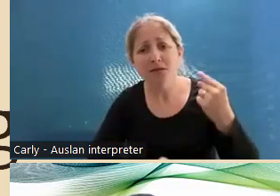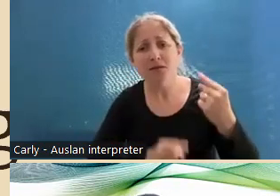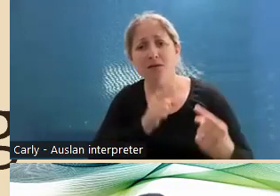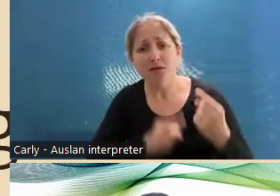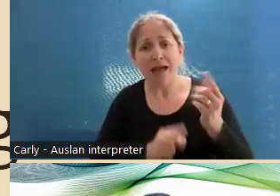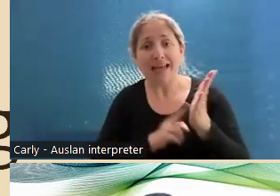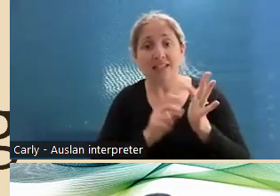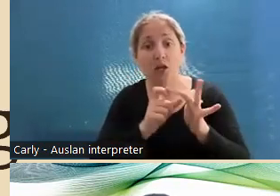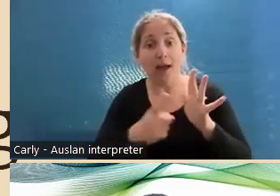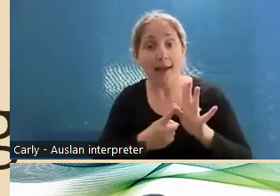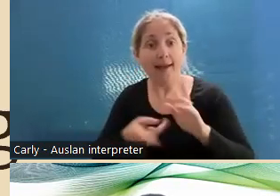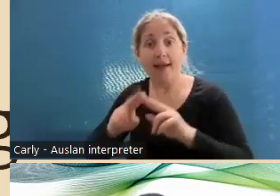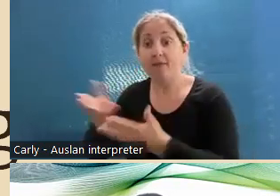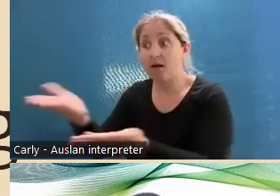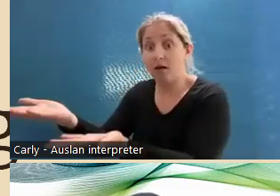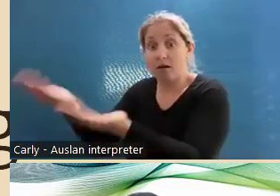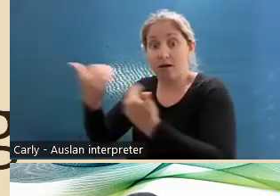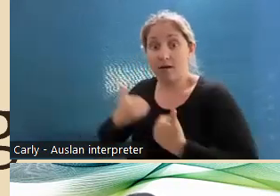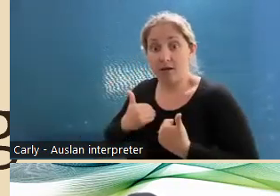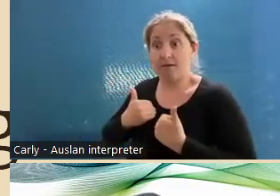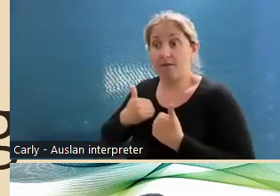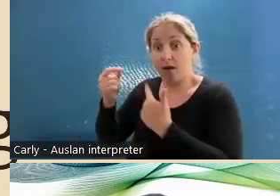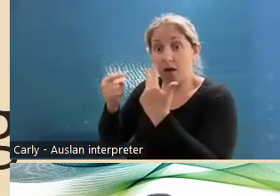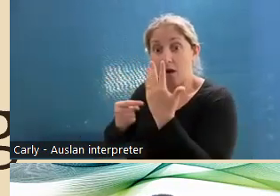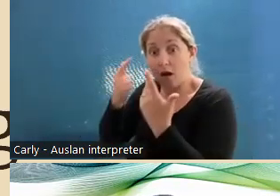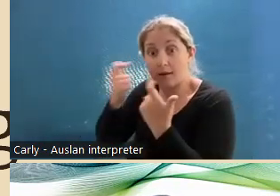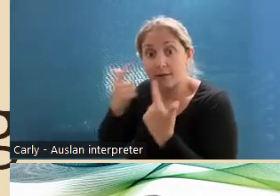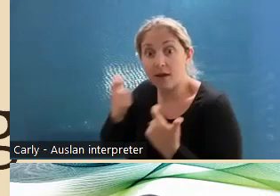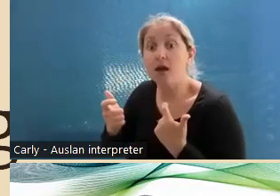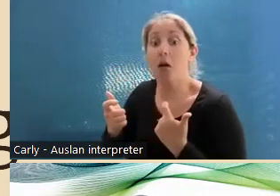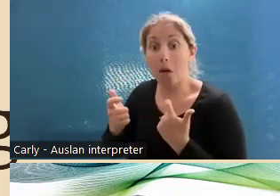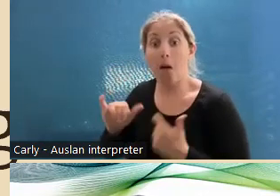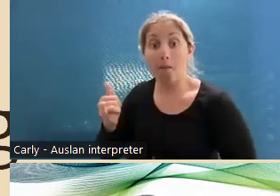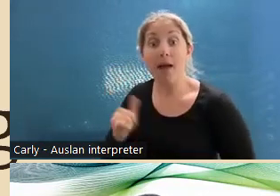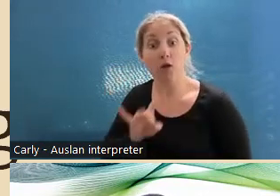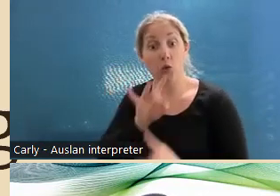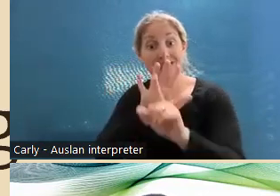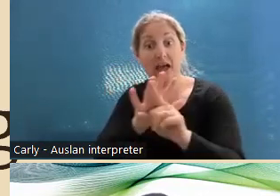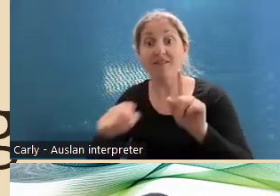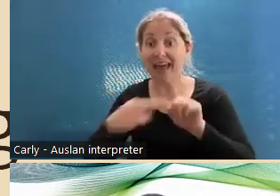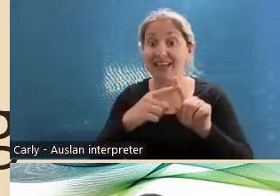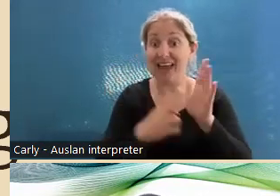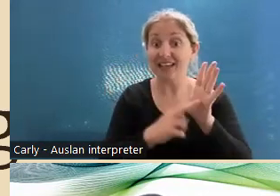It may result in you and the NDIA agreeing to fully or partially resolve your matter.